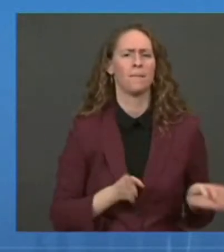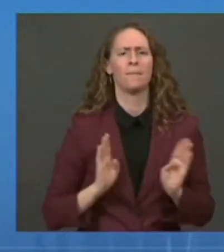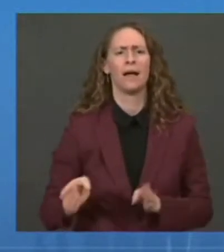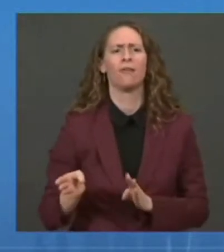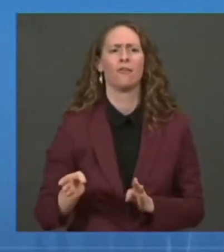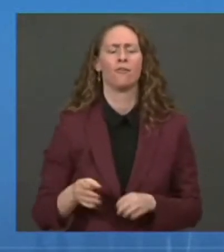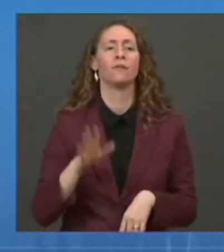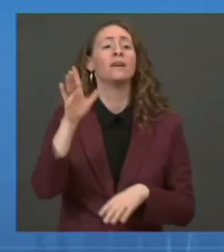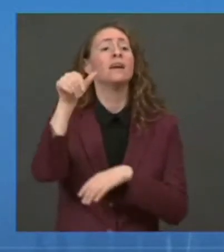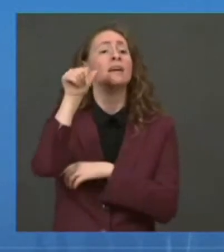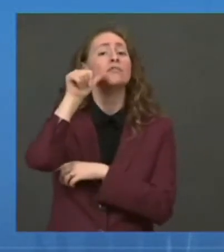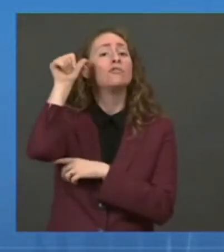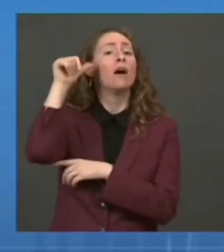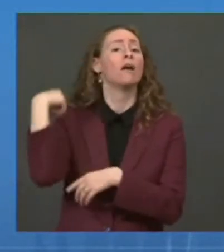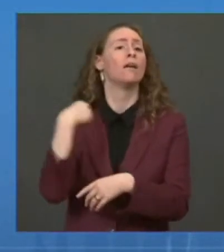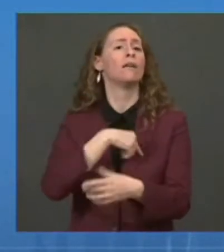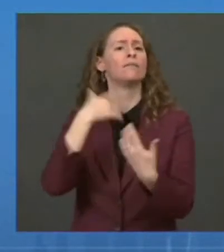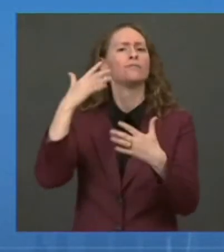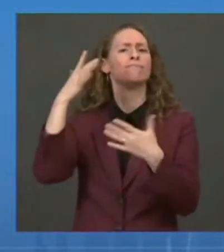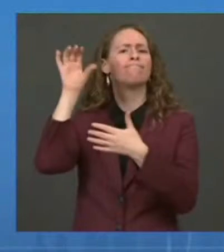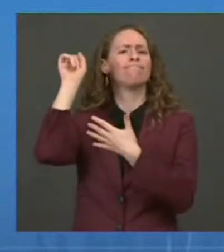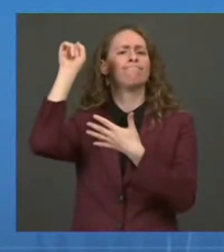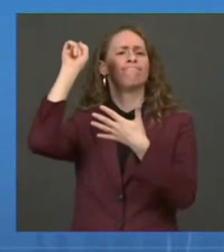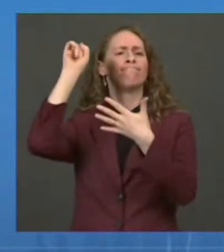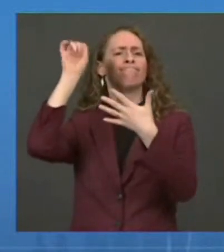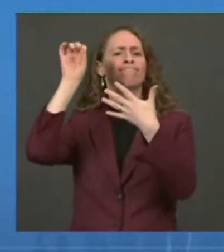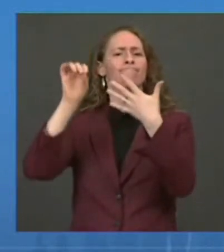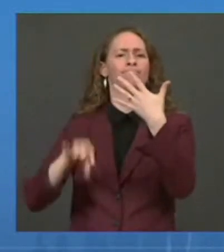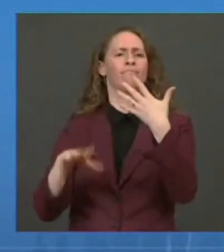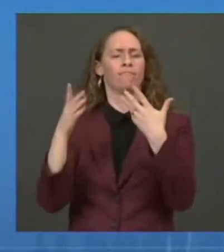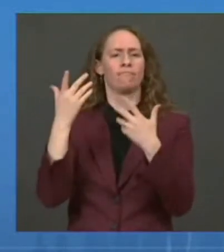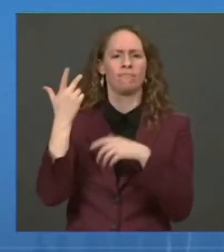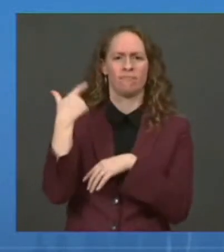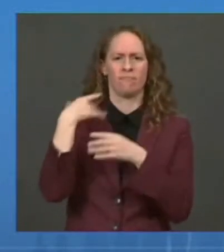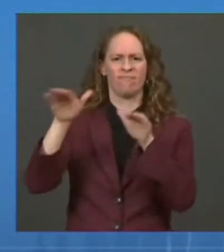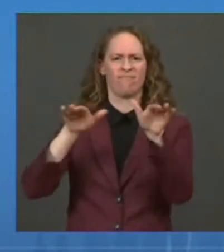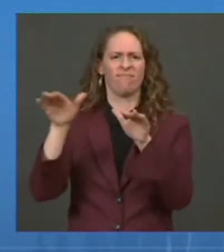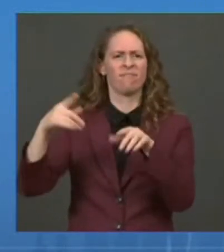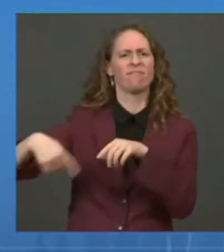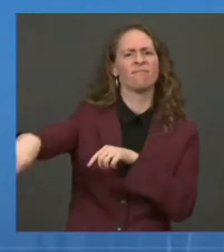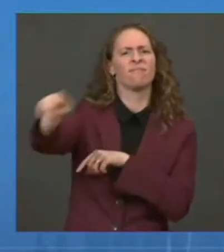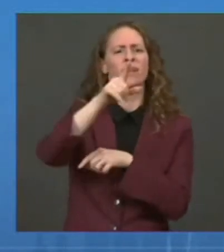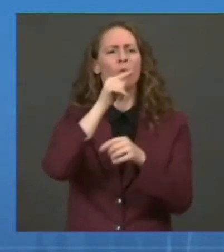YESTERDAY, CDC ISSUED A HEALTH ADVISORY THROUGH OUR HEALTH